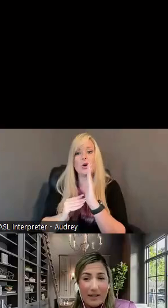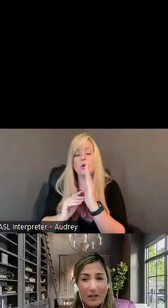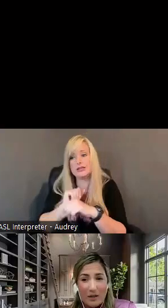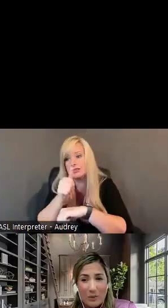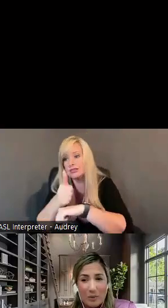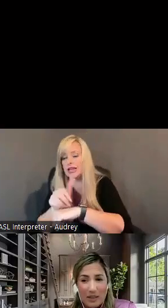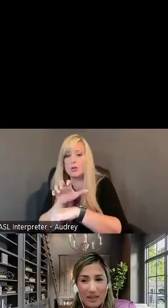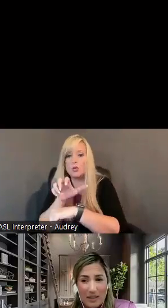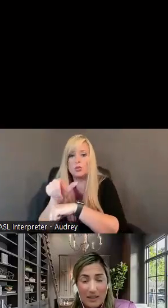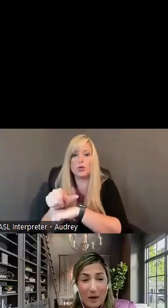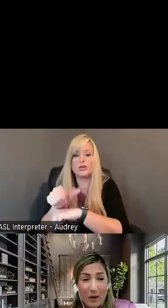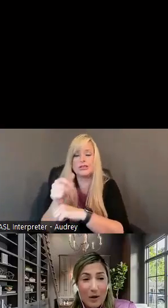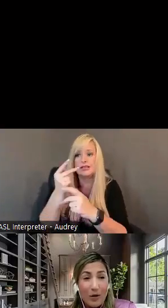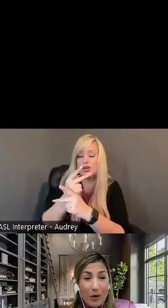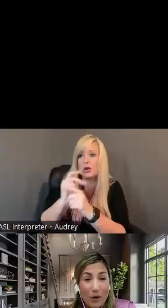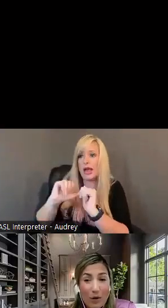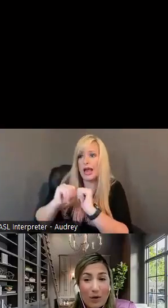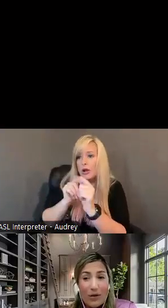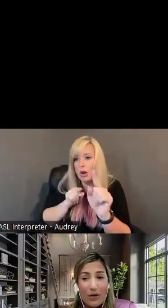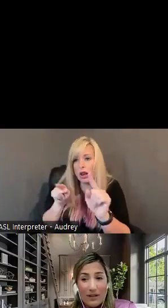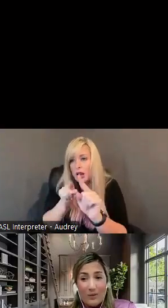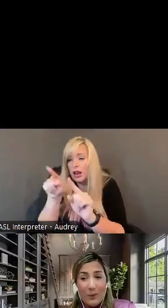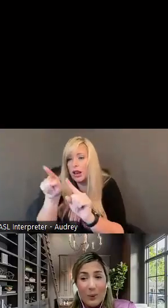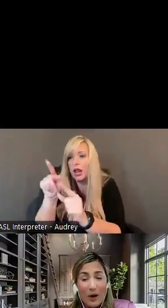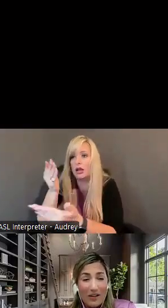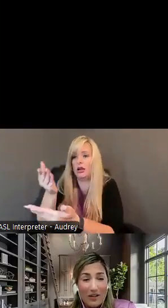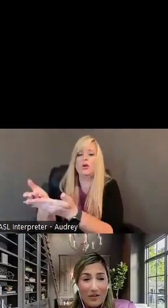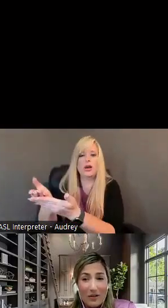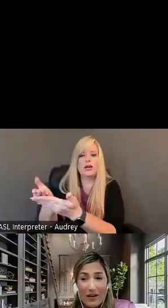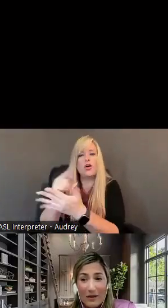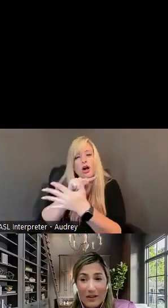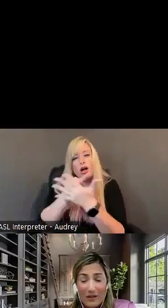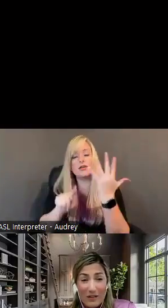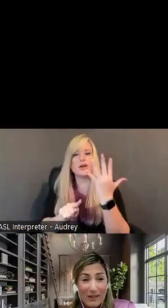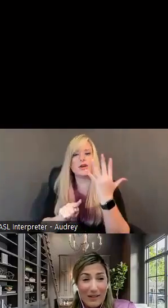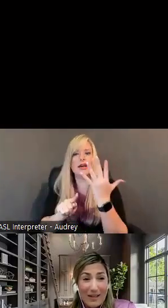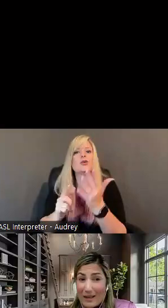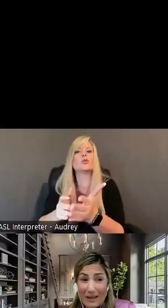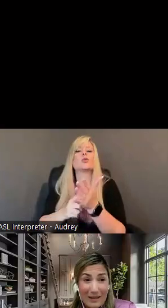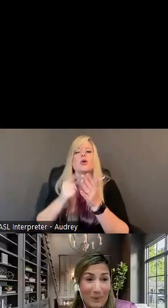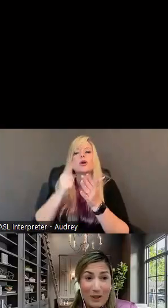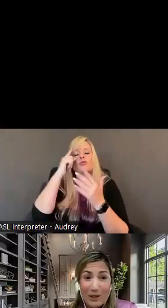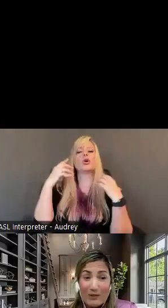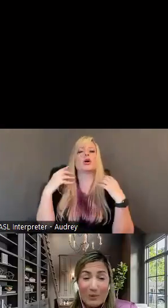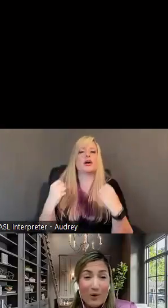to new places are all the things required for a healthcare visit, and especially even more